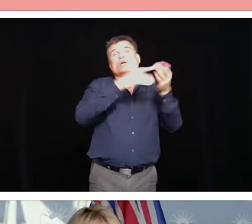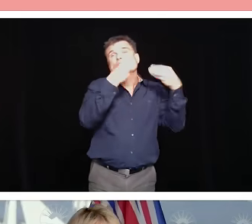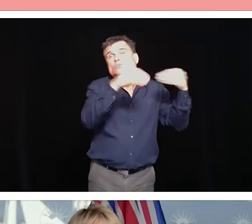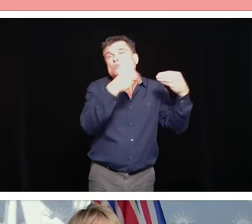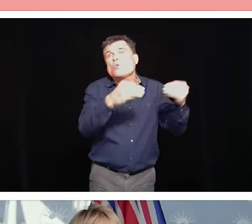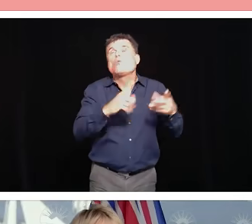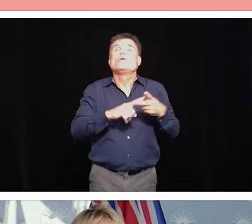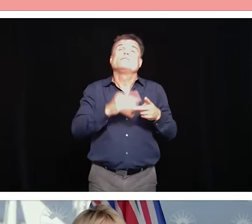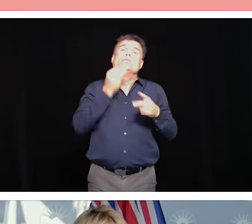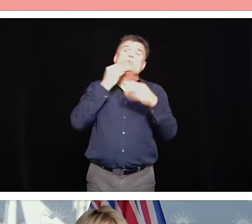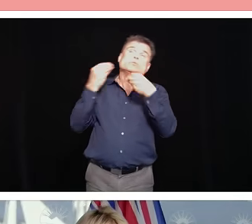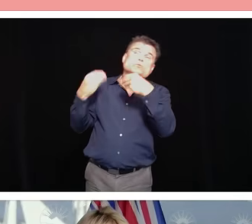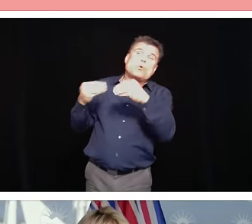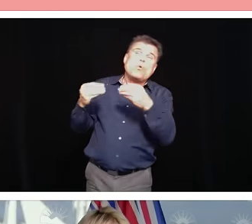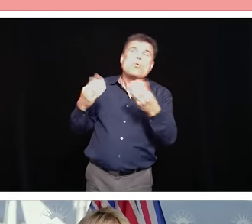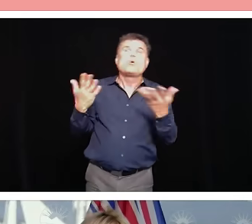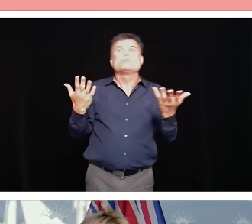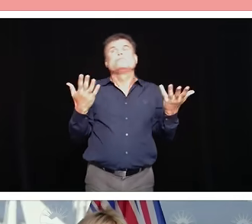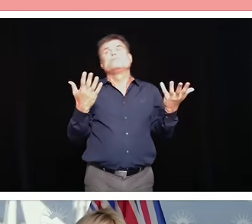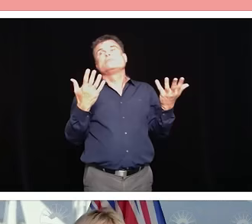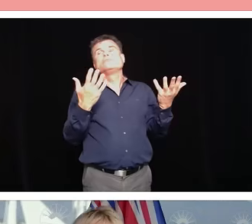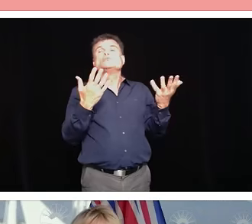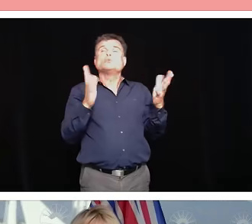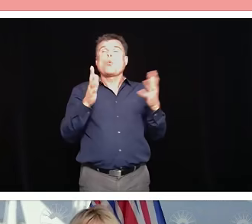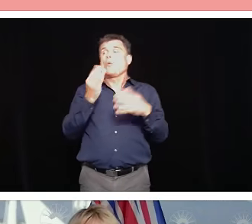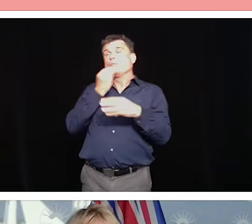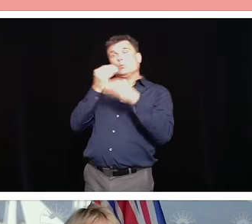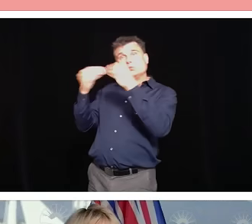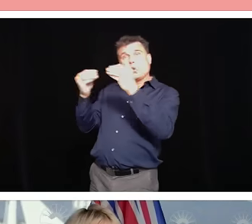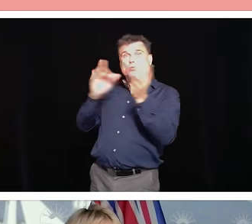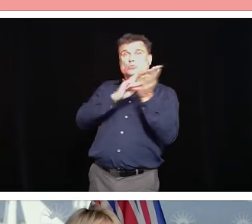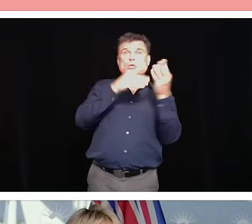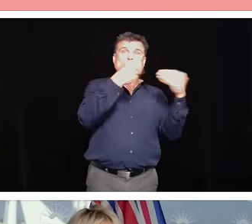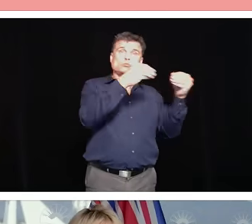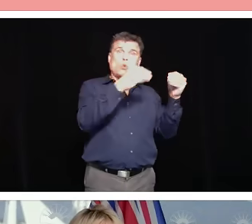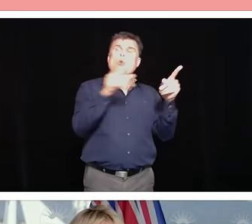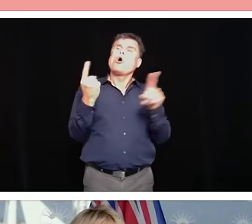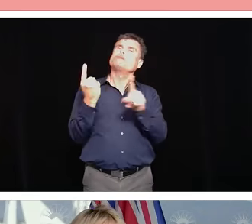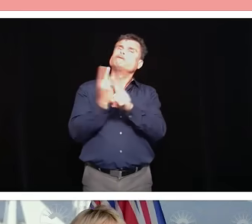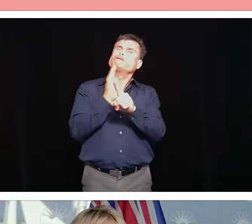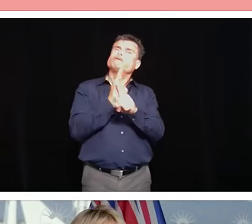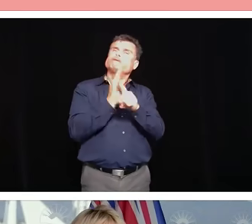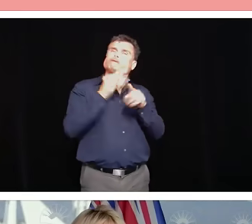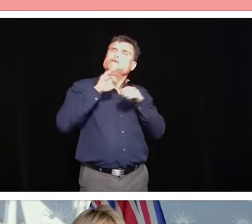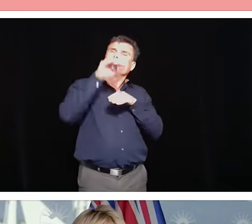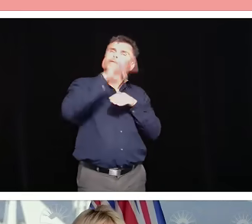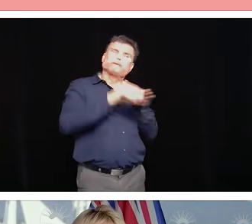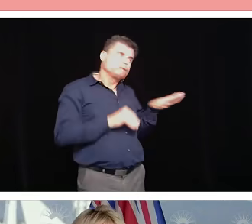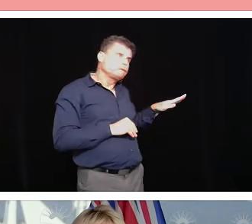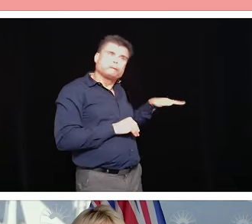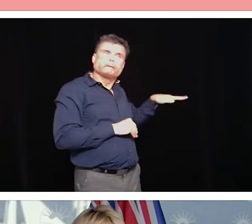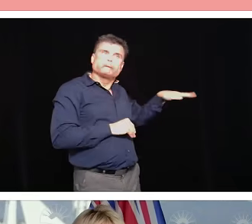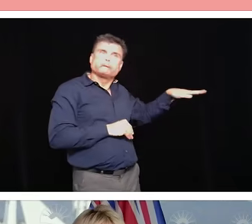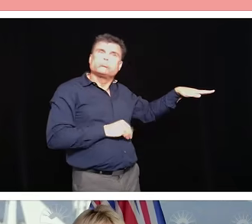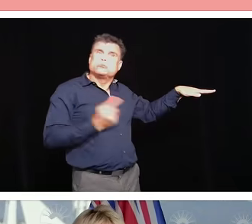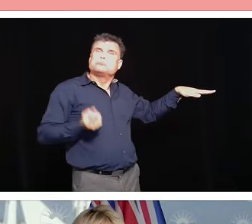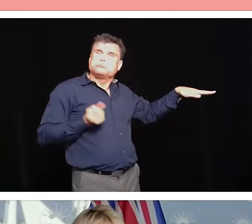In the middle though what we are seeing is the different settings that people can be exposed in and now that we have started open up